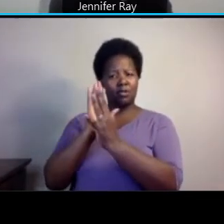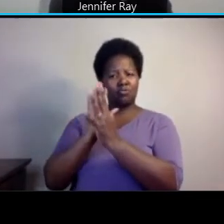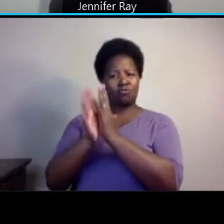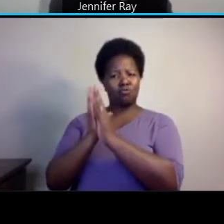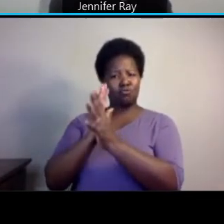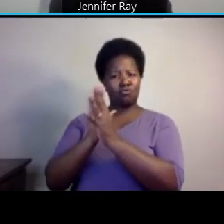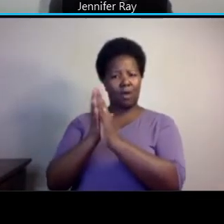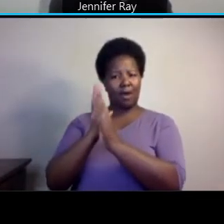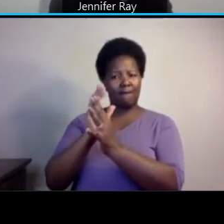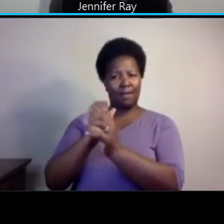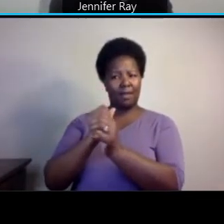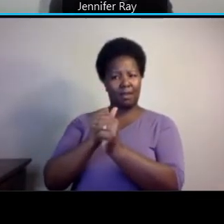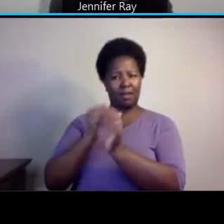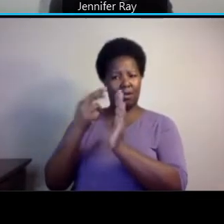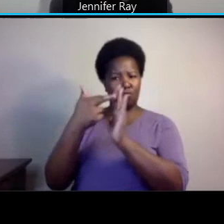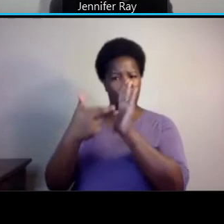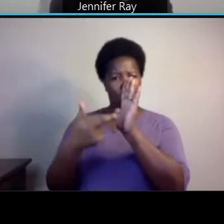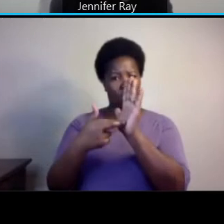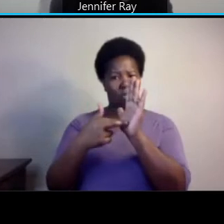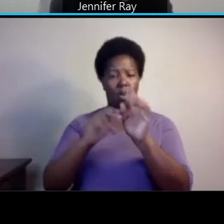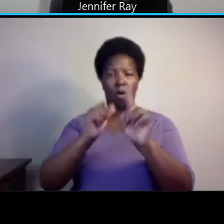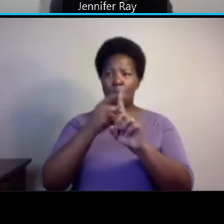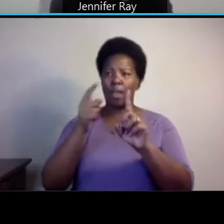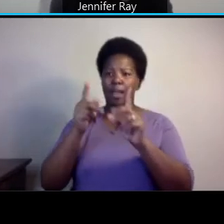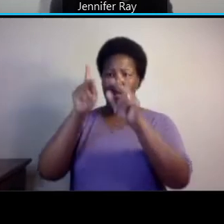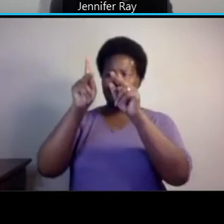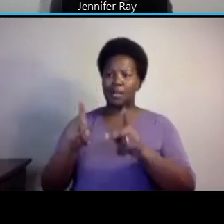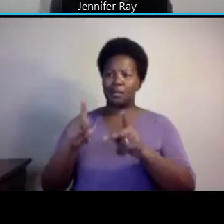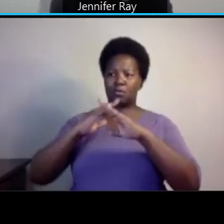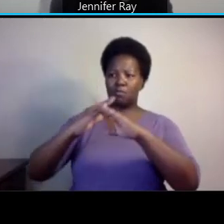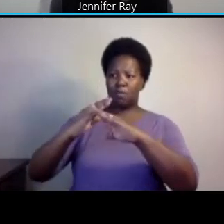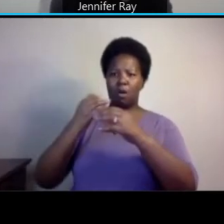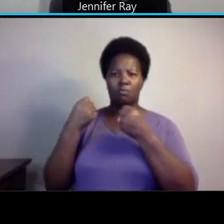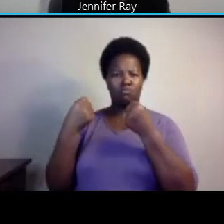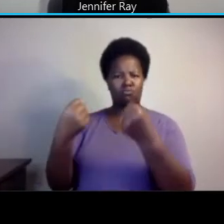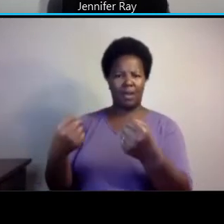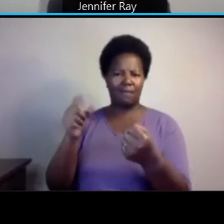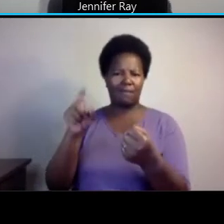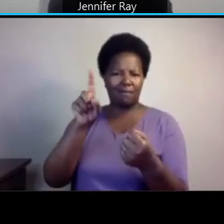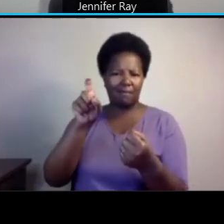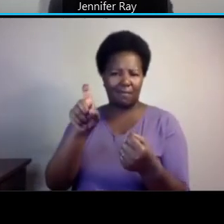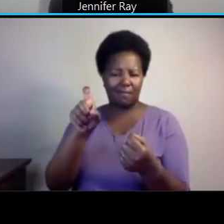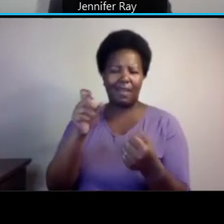this was also answered through the q a box and the answer provided d-dot does